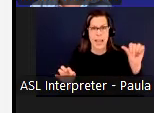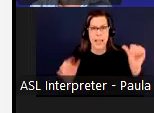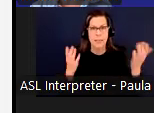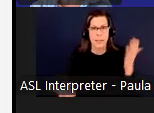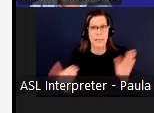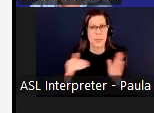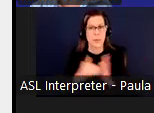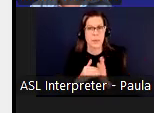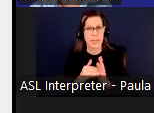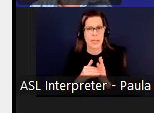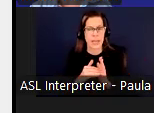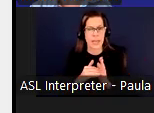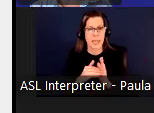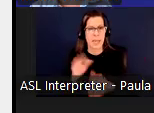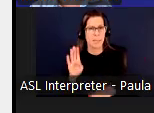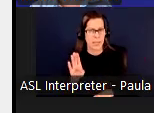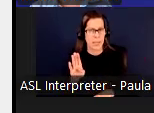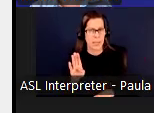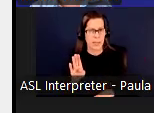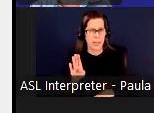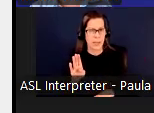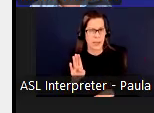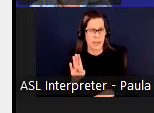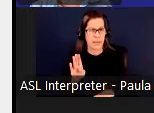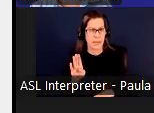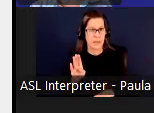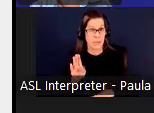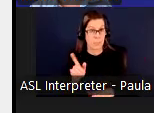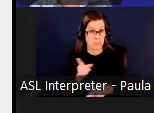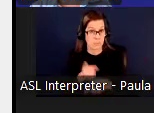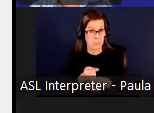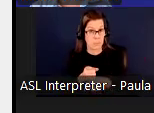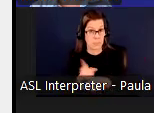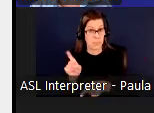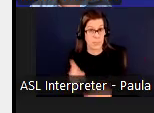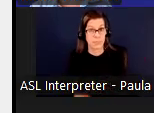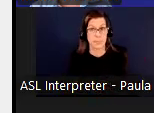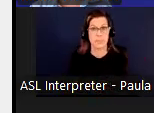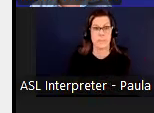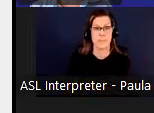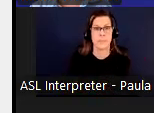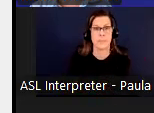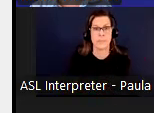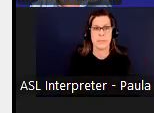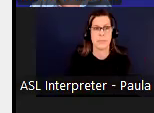be repeated in B unless I'm misunderstanding where it says also they